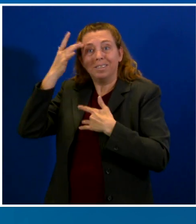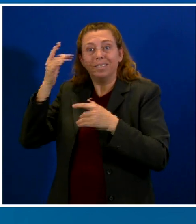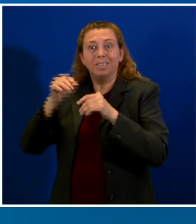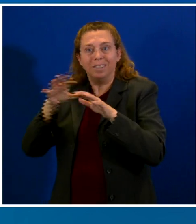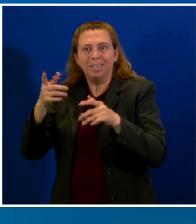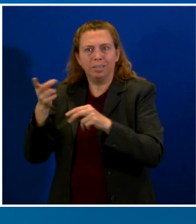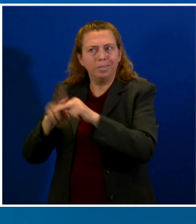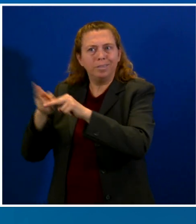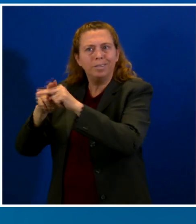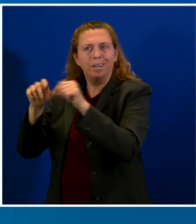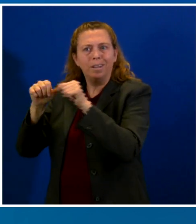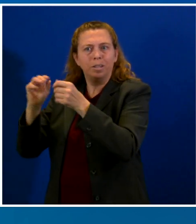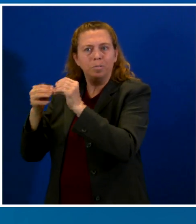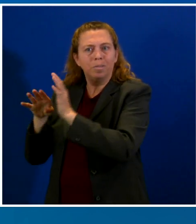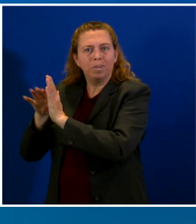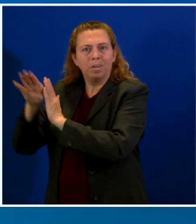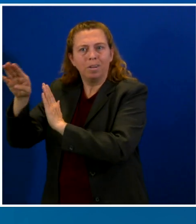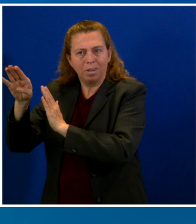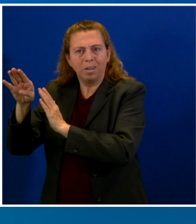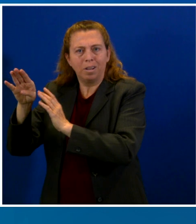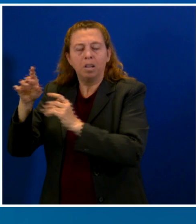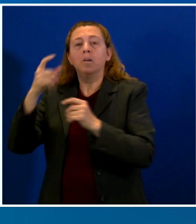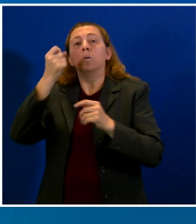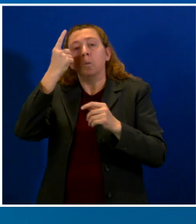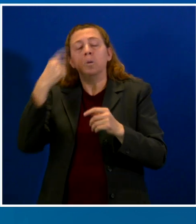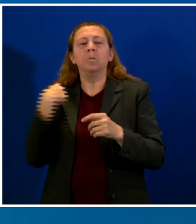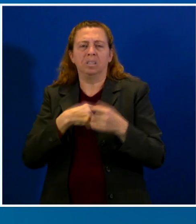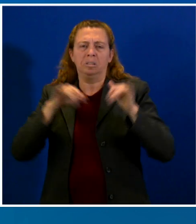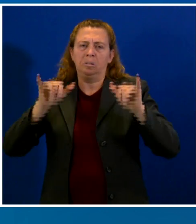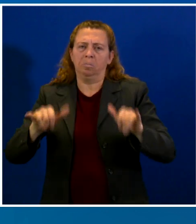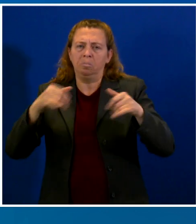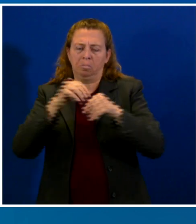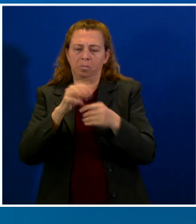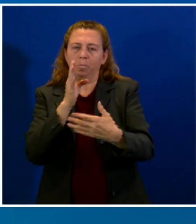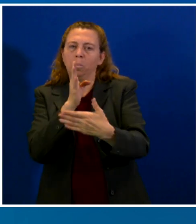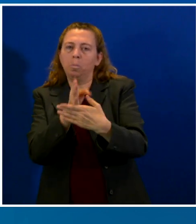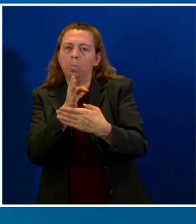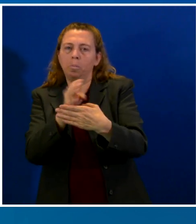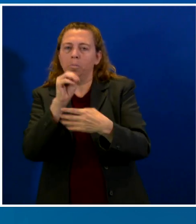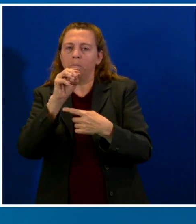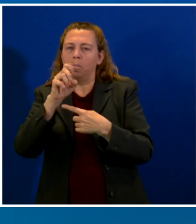re-opening guidance and will remain in Phase 3 for the next few weeks.